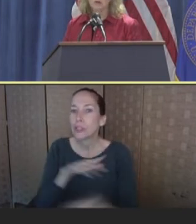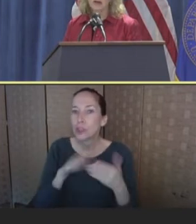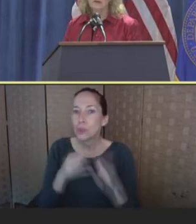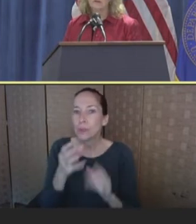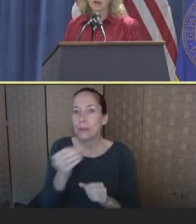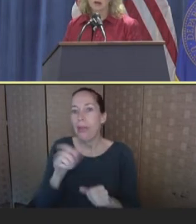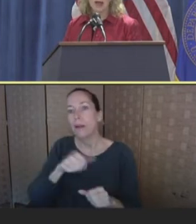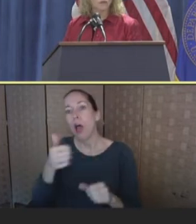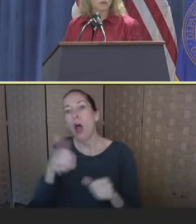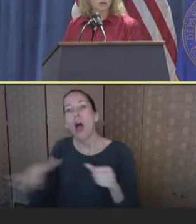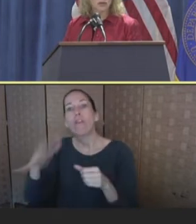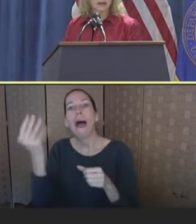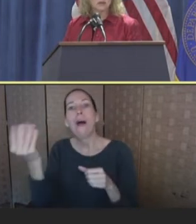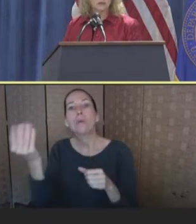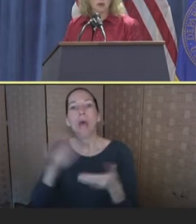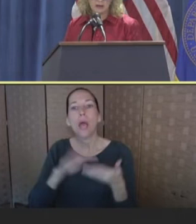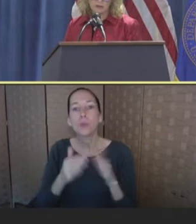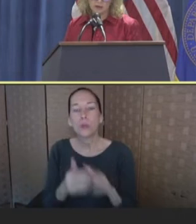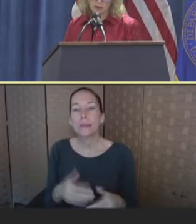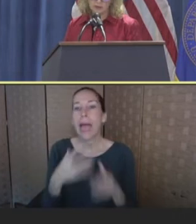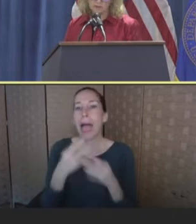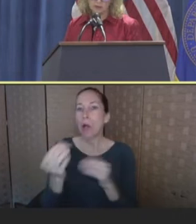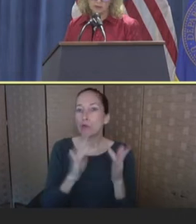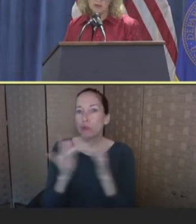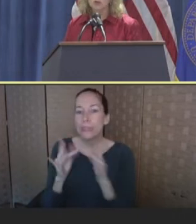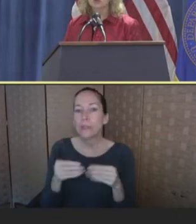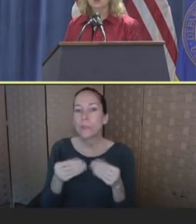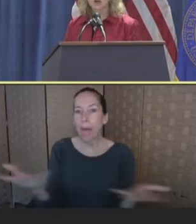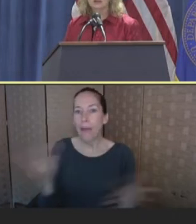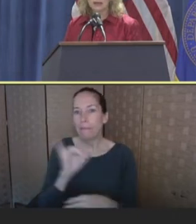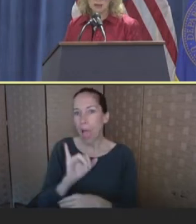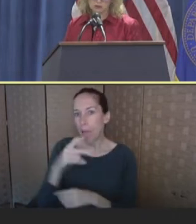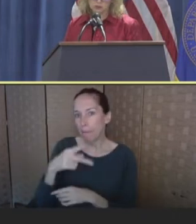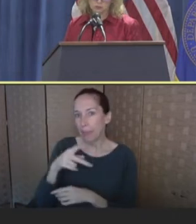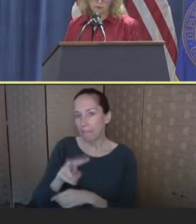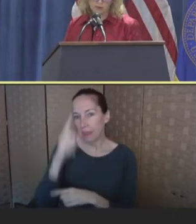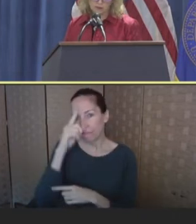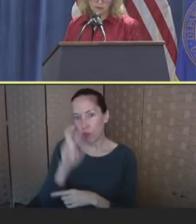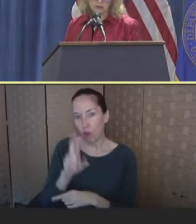We had outreach and supplying of IPV to Rockland County providers.